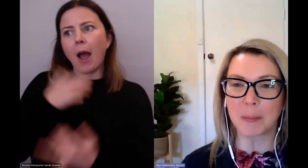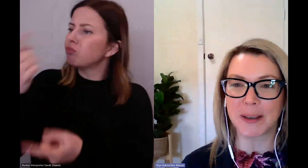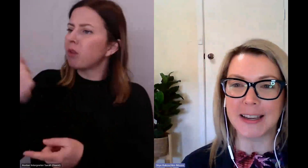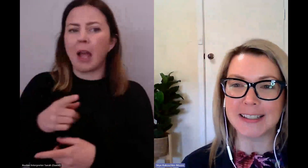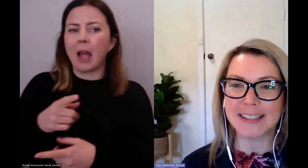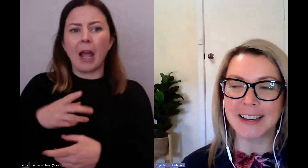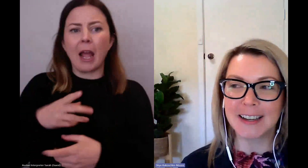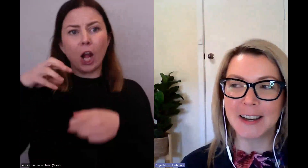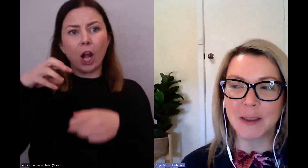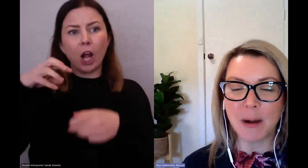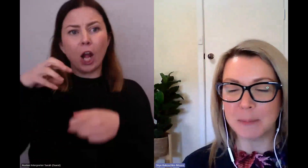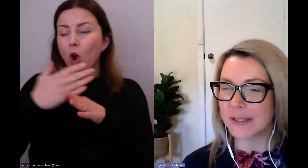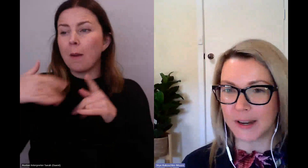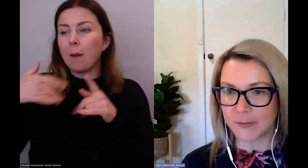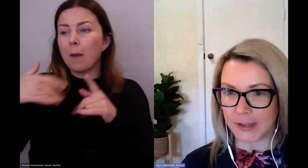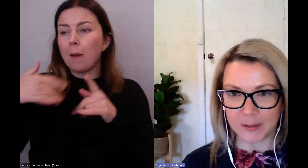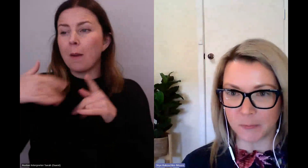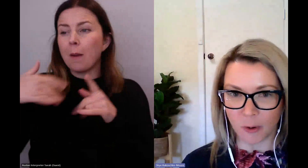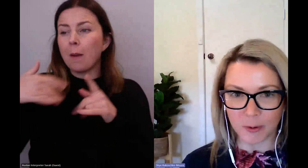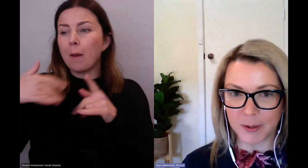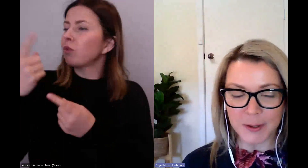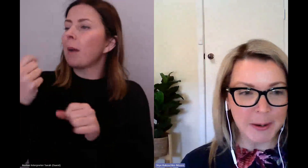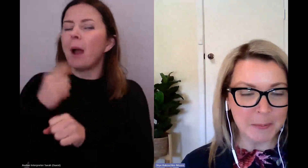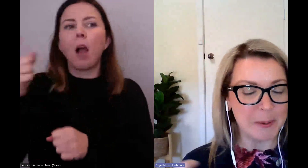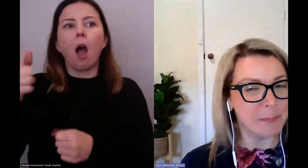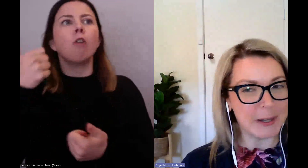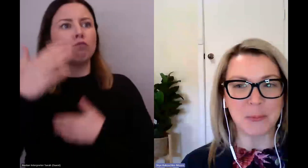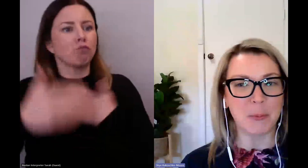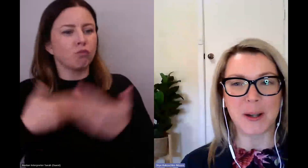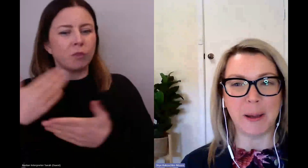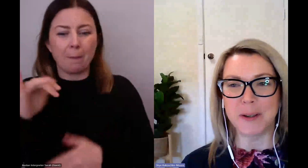workplace? They might be scared of getting them wrong but imagine what would happen